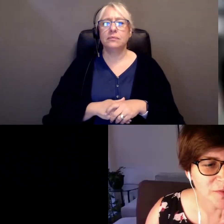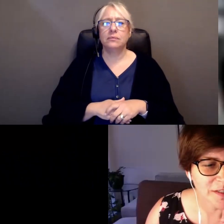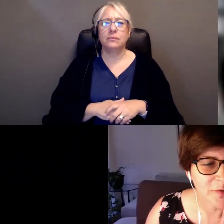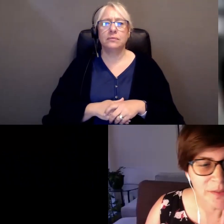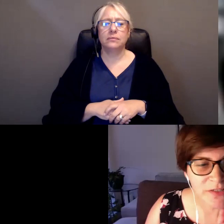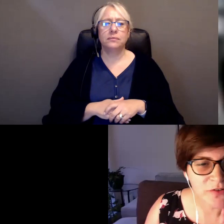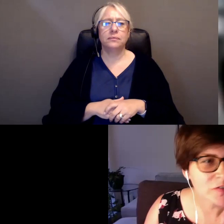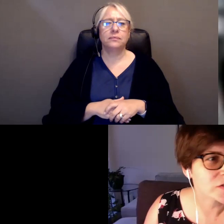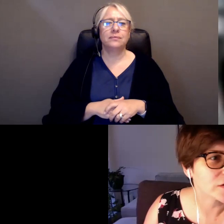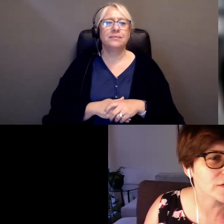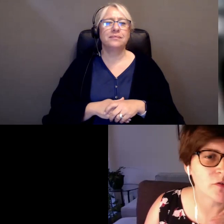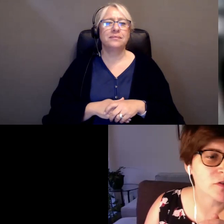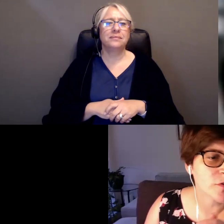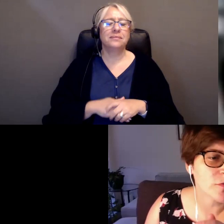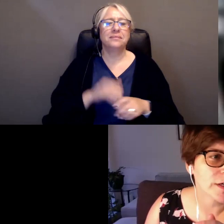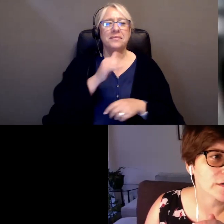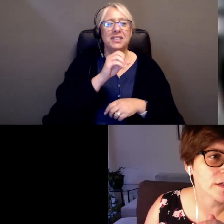An incredibly strong start. Thank you so much, Fran.